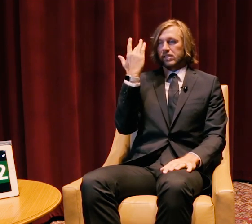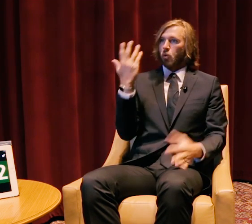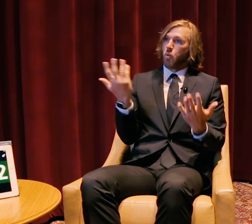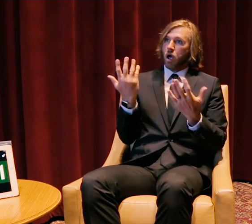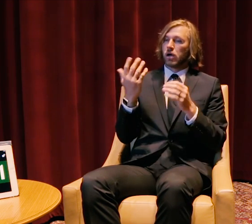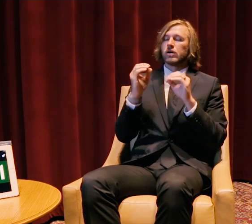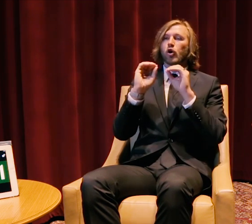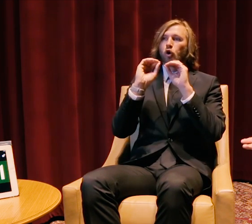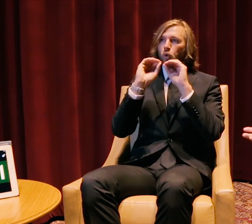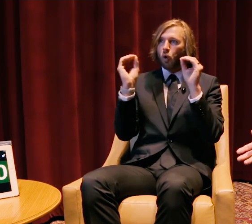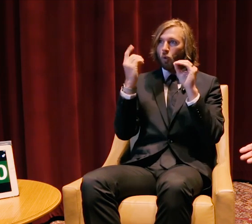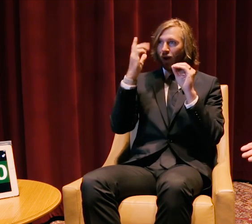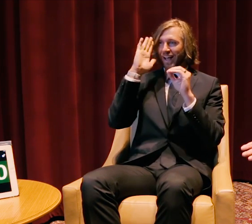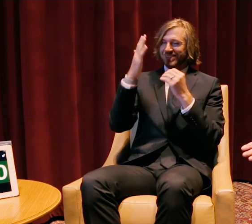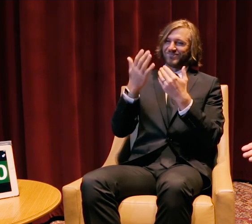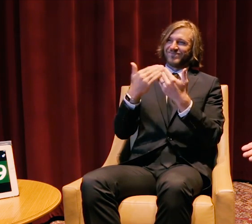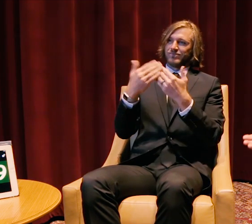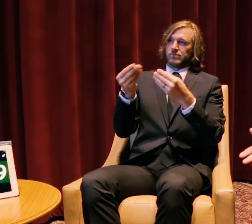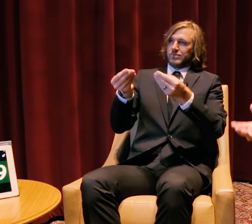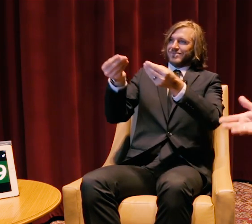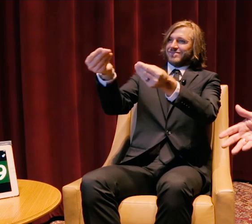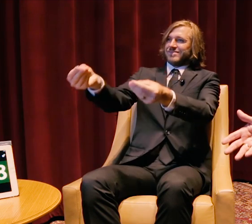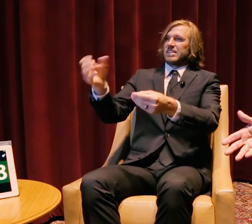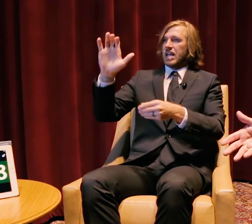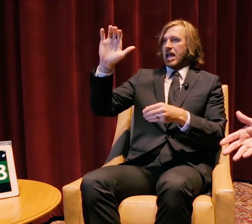That no one is going to hand you a bucket of cash.